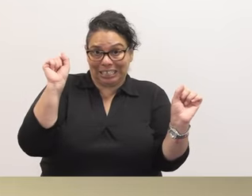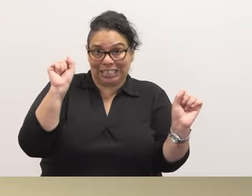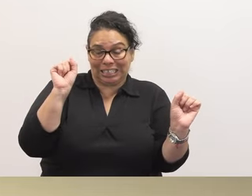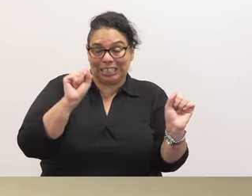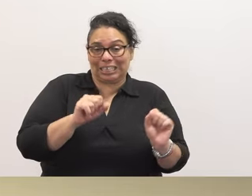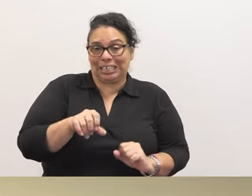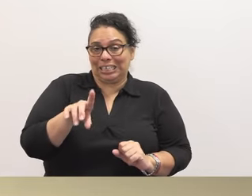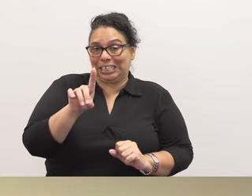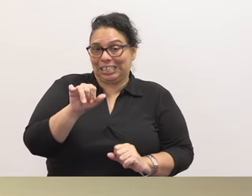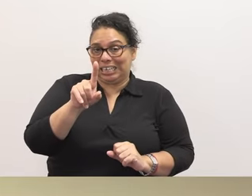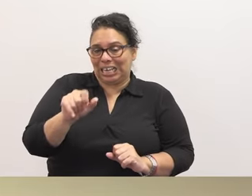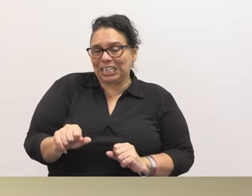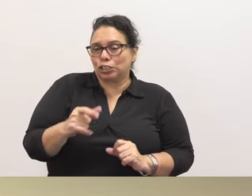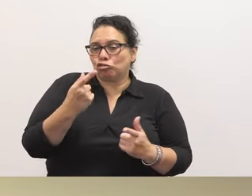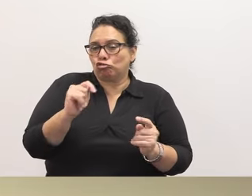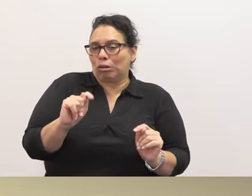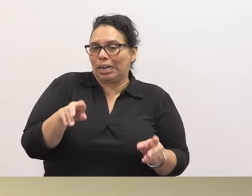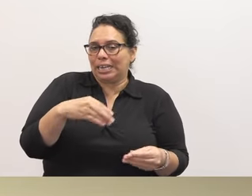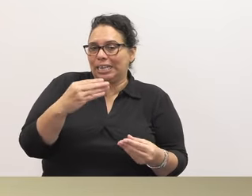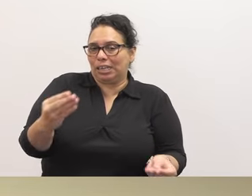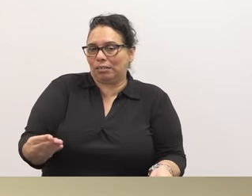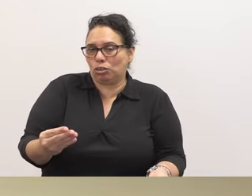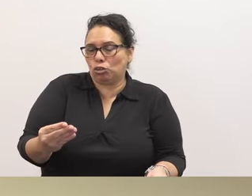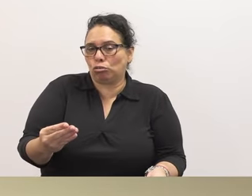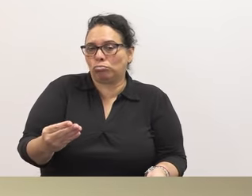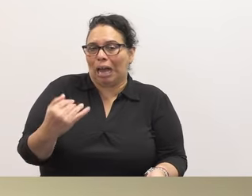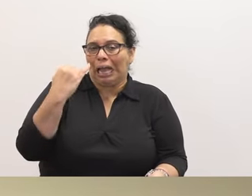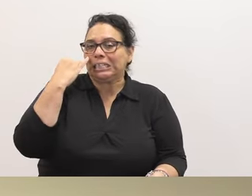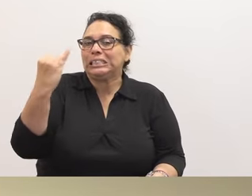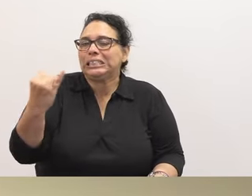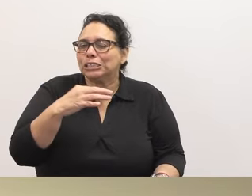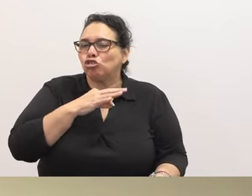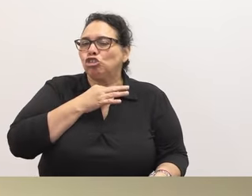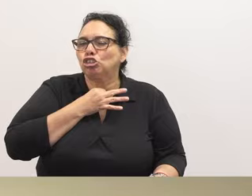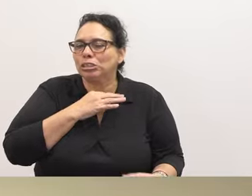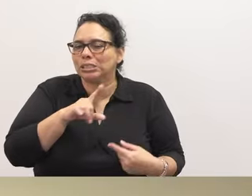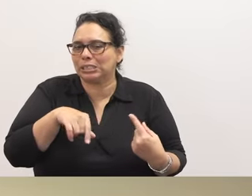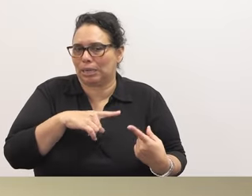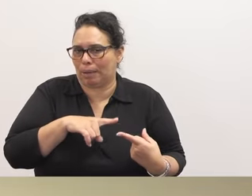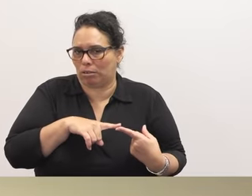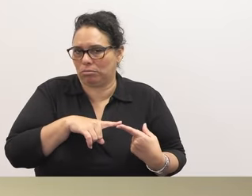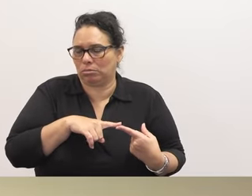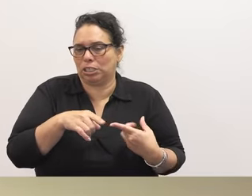to the other areas that you are curious about. Her task with those metrics is to share with you data